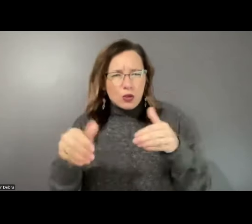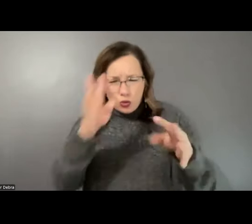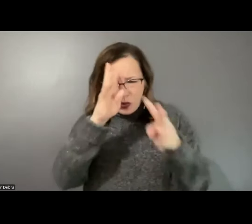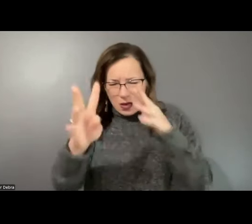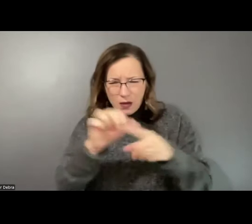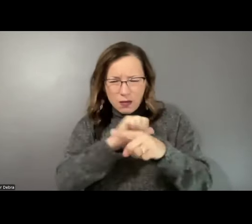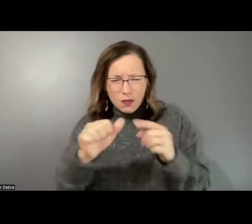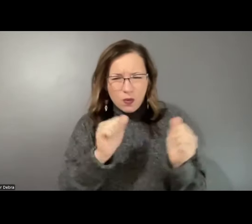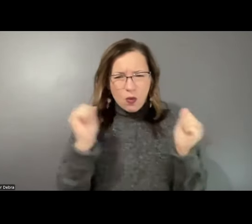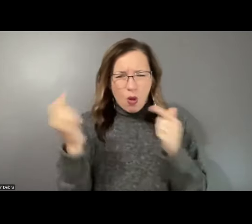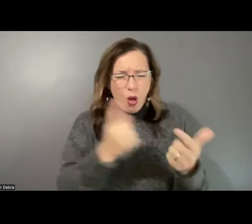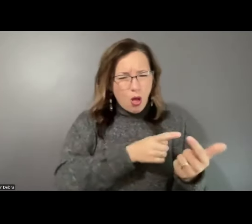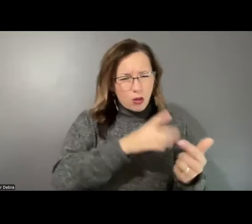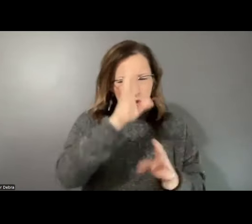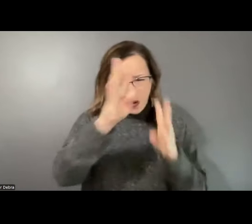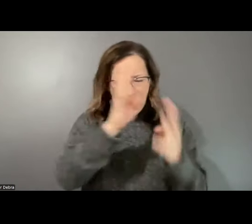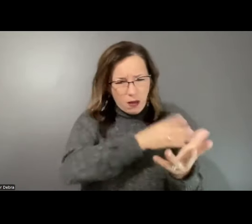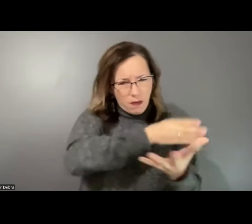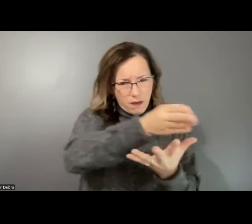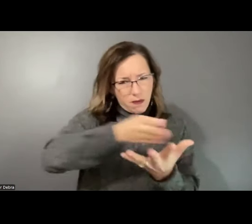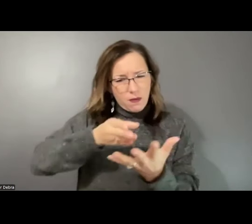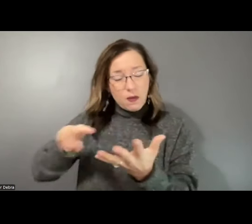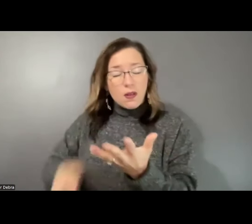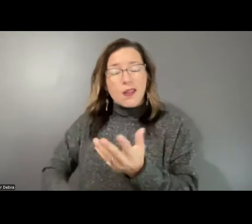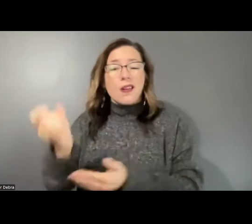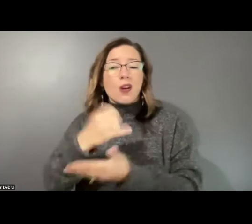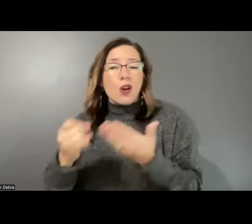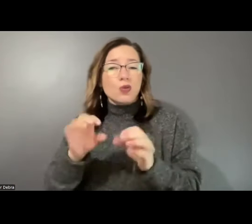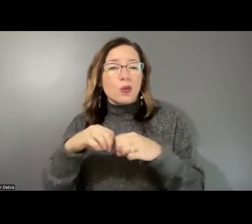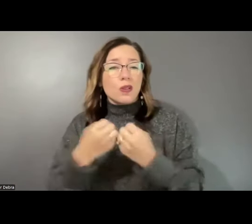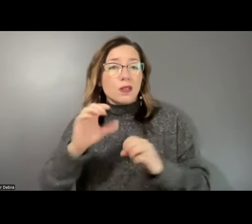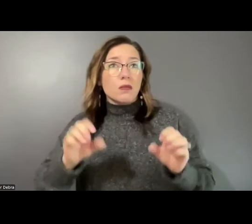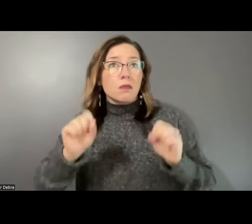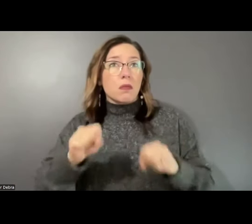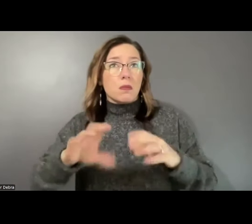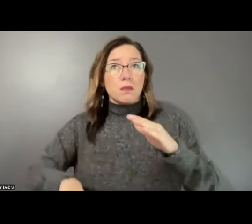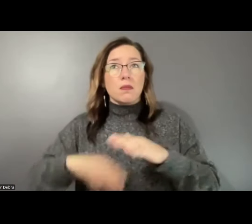forms, as well as build arts organizations' capacity to serve a broad public by providing